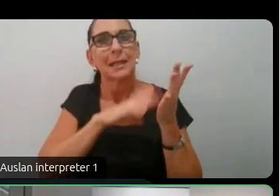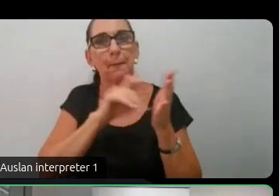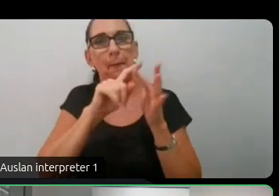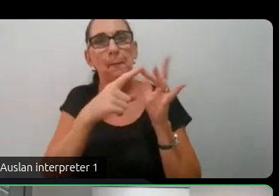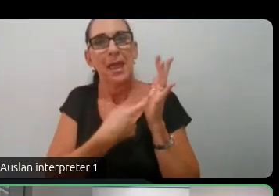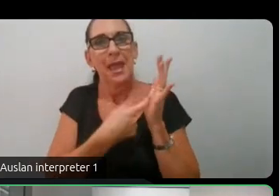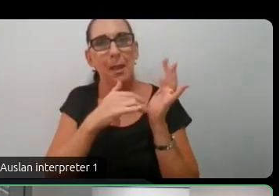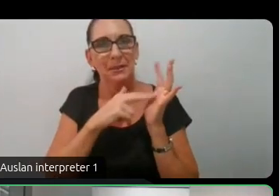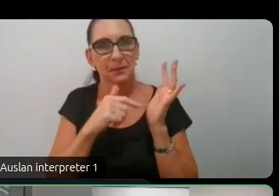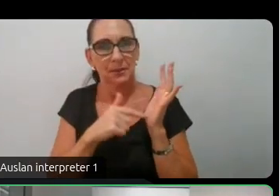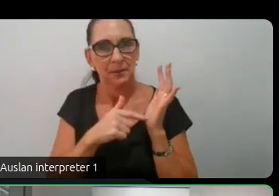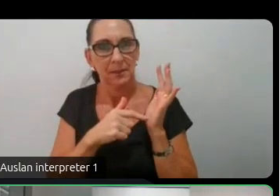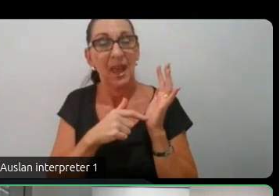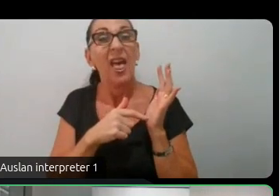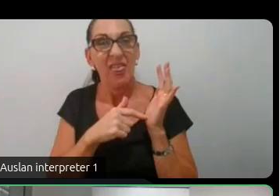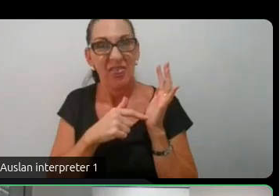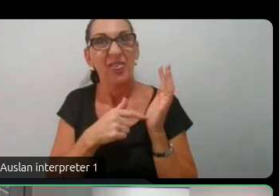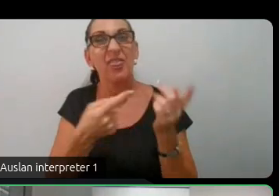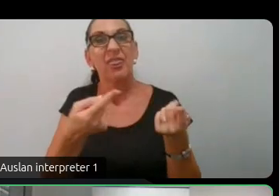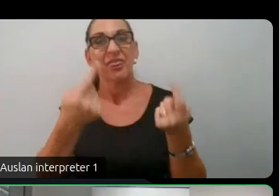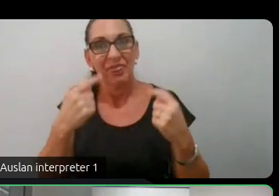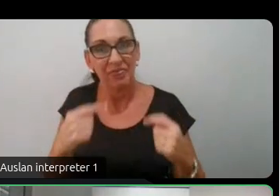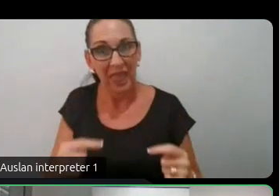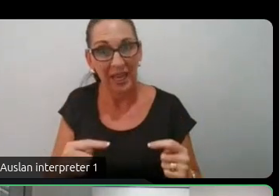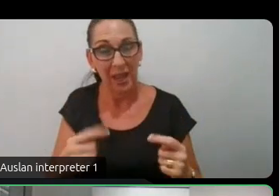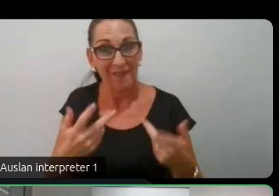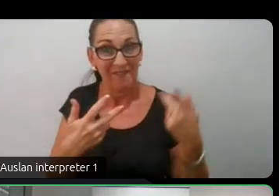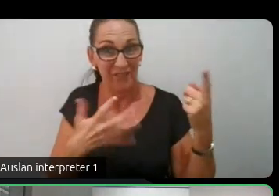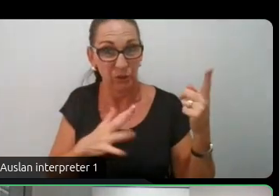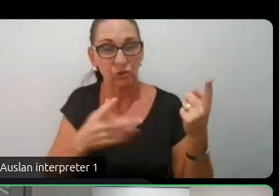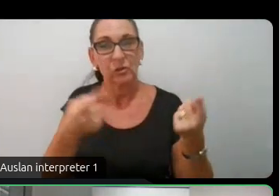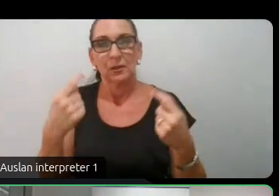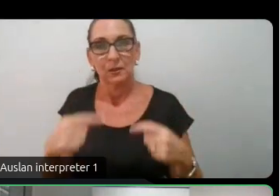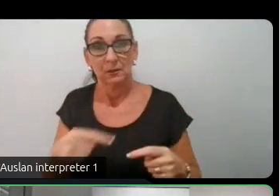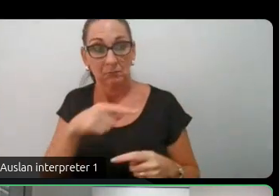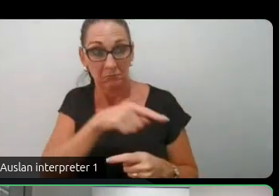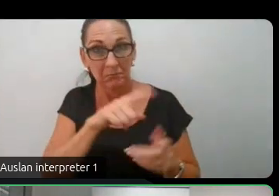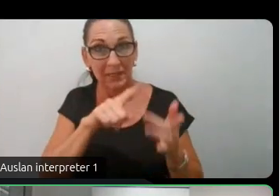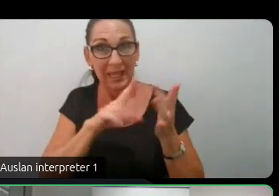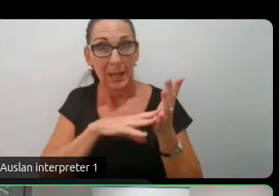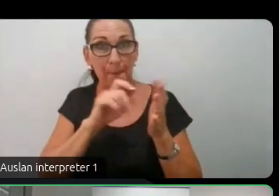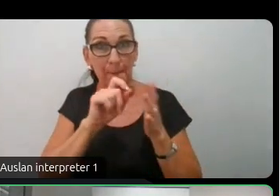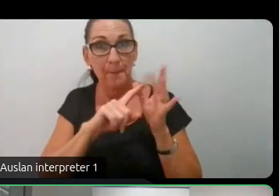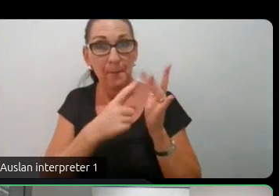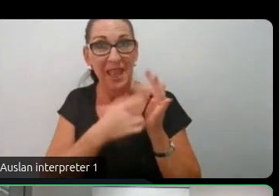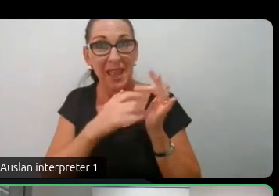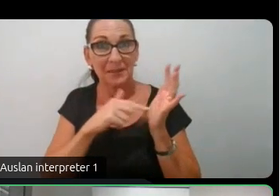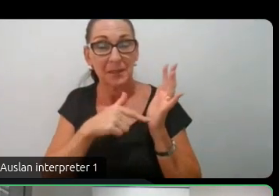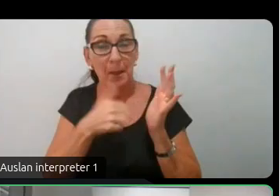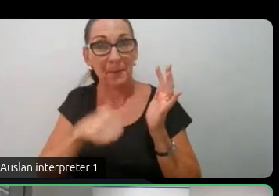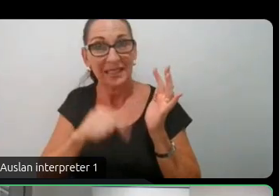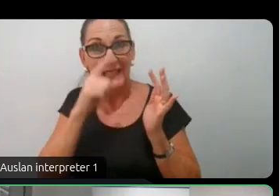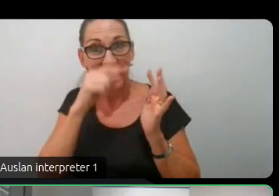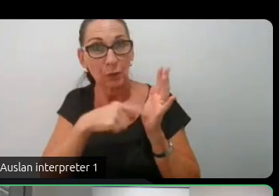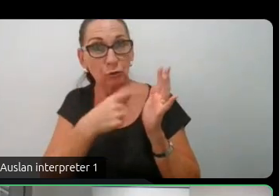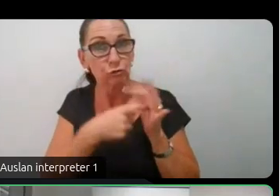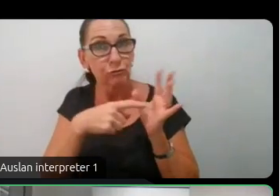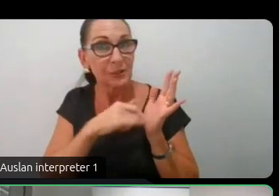you've done that then the step goes on to okay is that impairment uh treatable So typically you'll